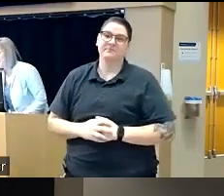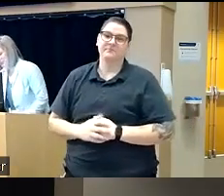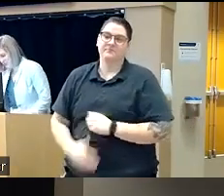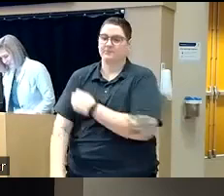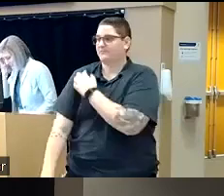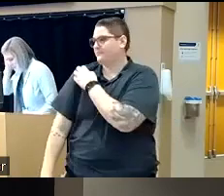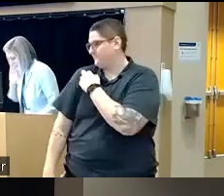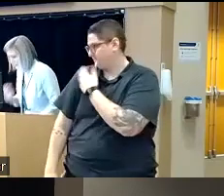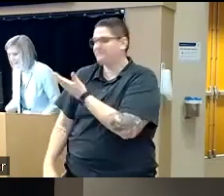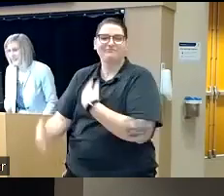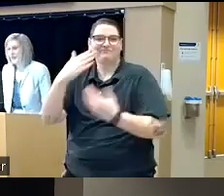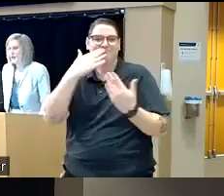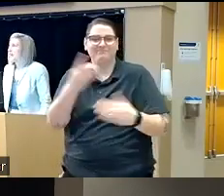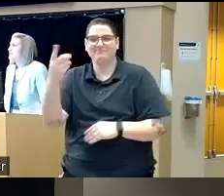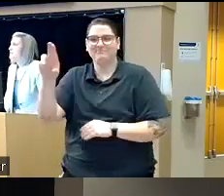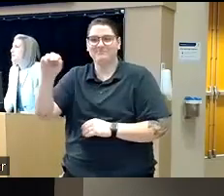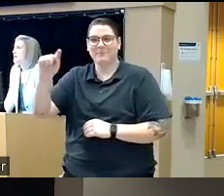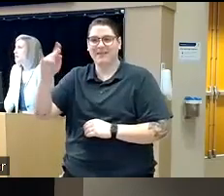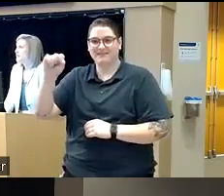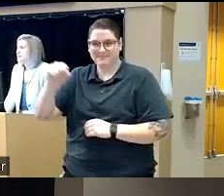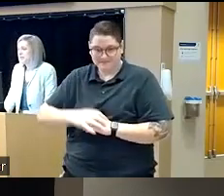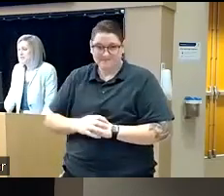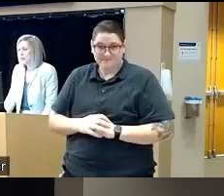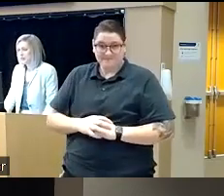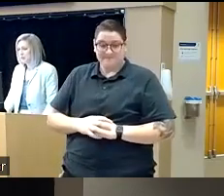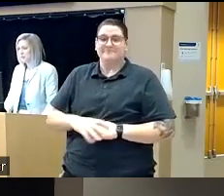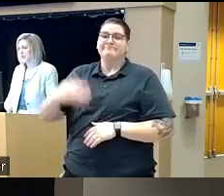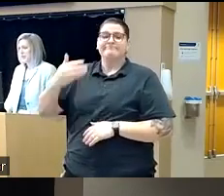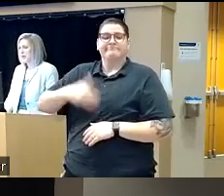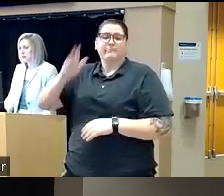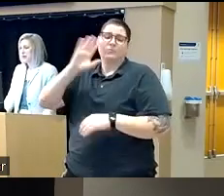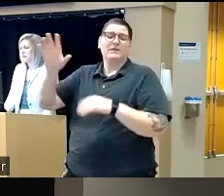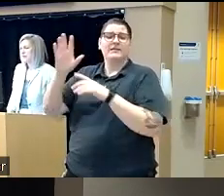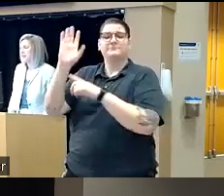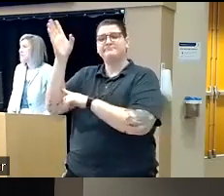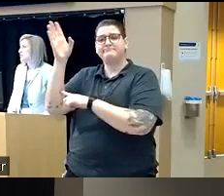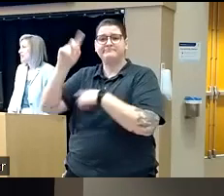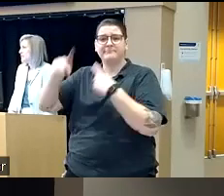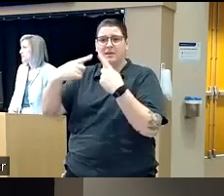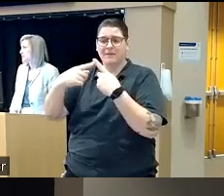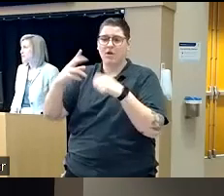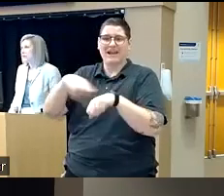thank you Dr Mathis okay so I'm going to be talking briefly about a National Council for